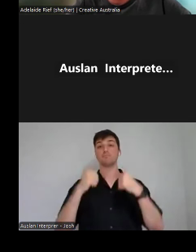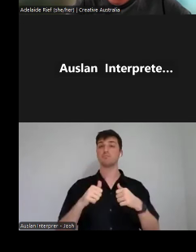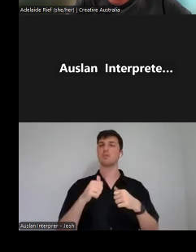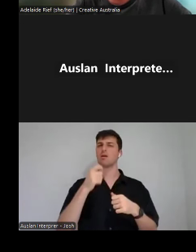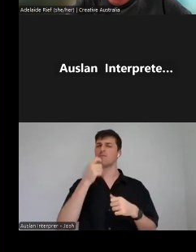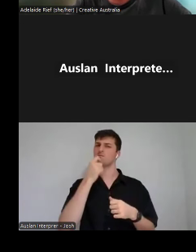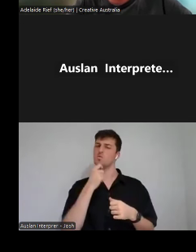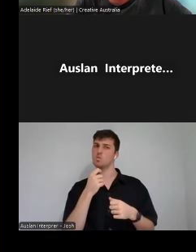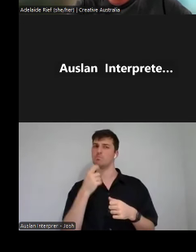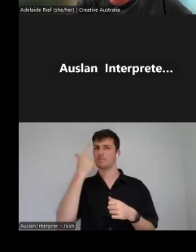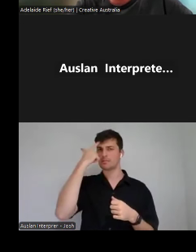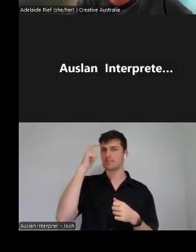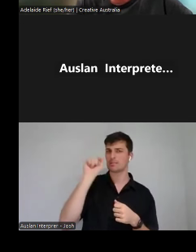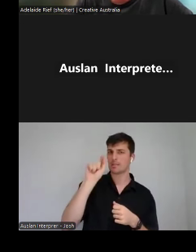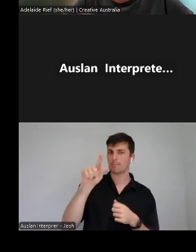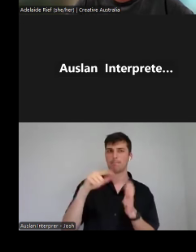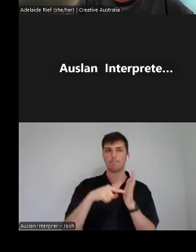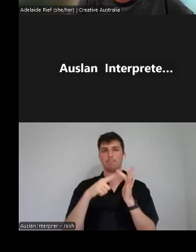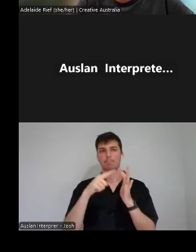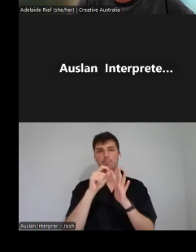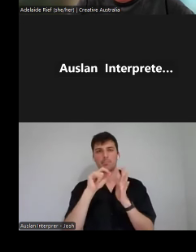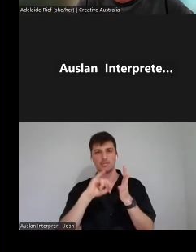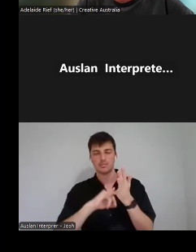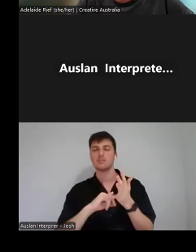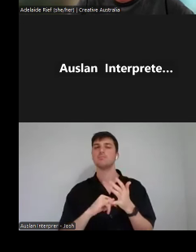top tips and we're nearly at the end of the presentation and there will be a chance for